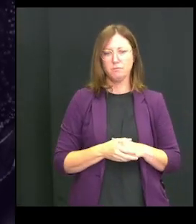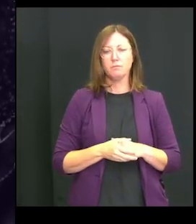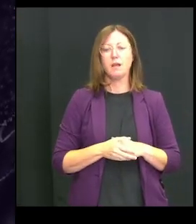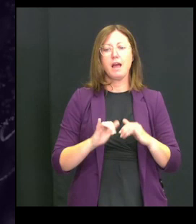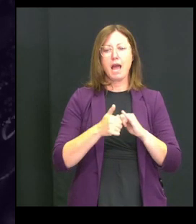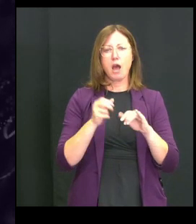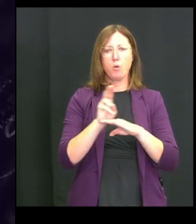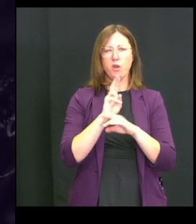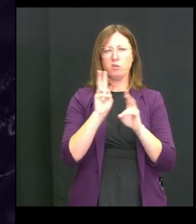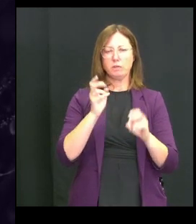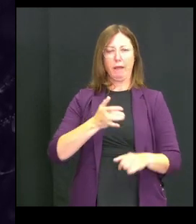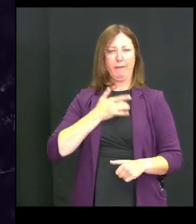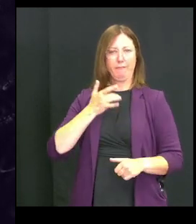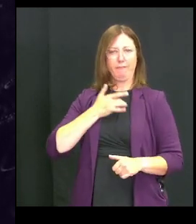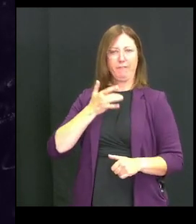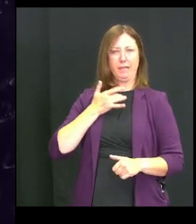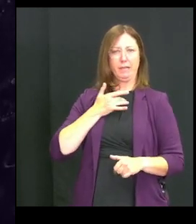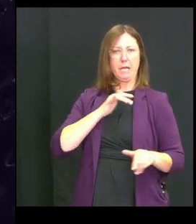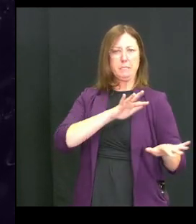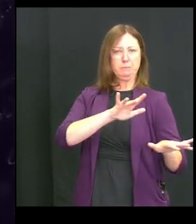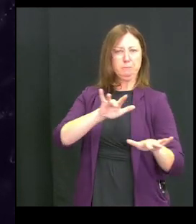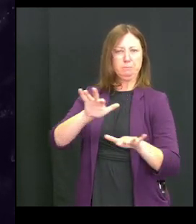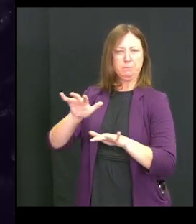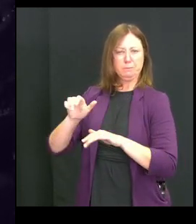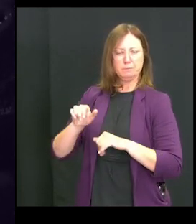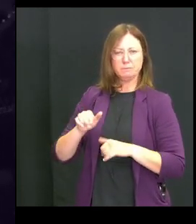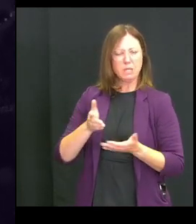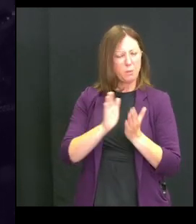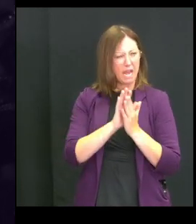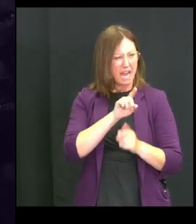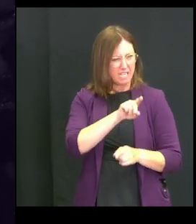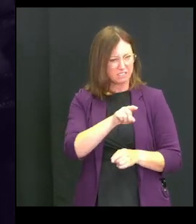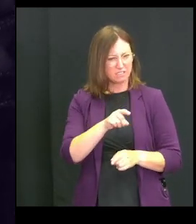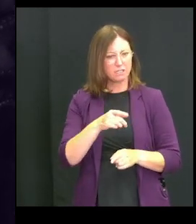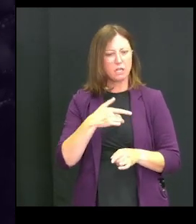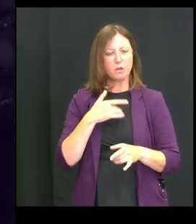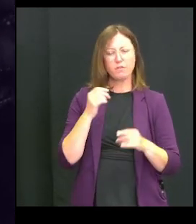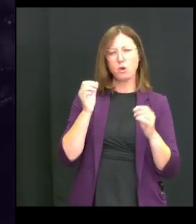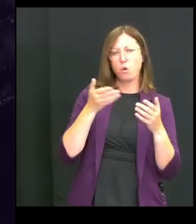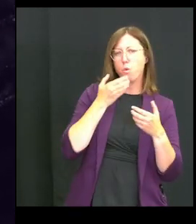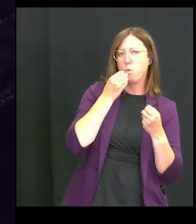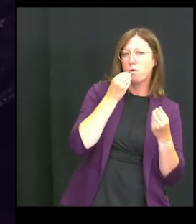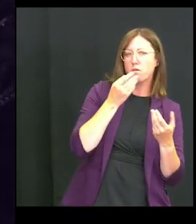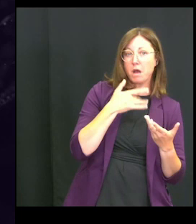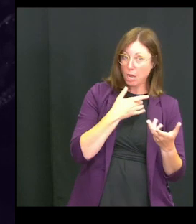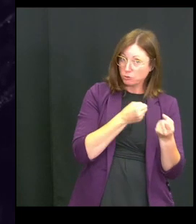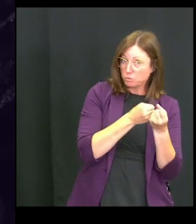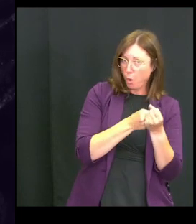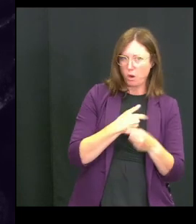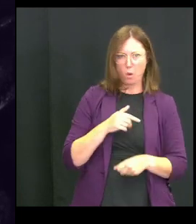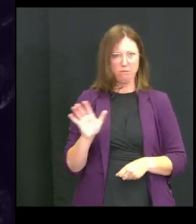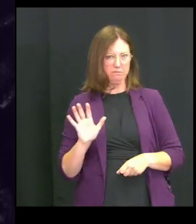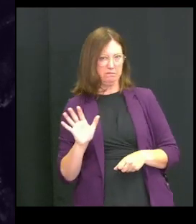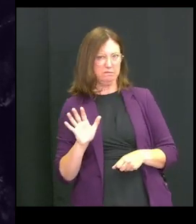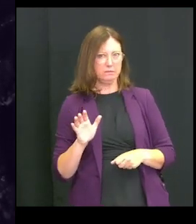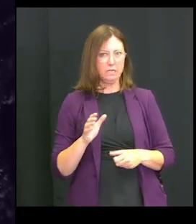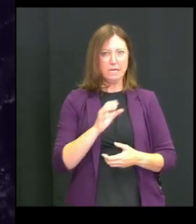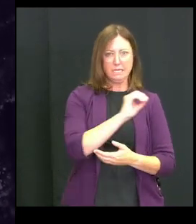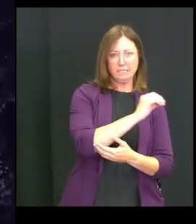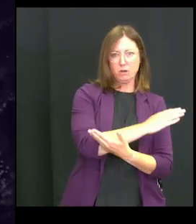This is where we ask survey respondents how warm or cold they feel towards political parties on zero to a hundred scales.